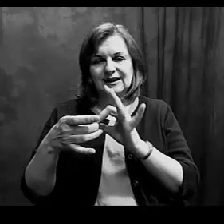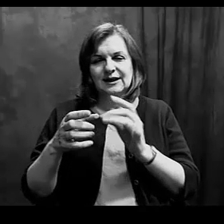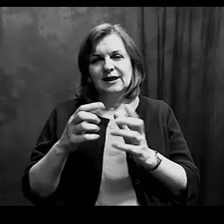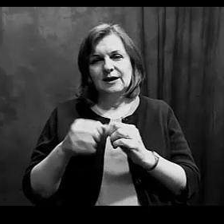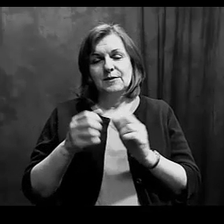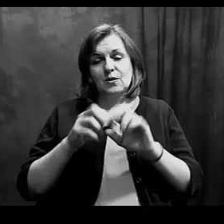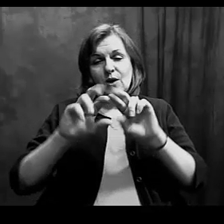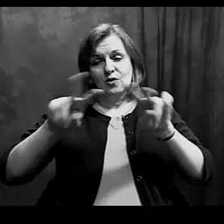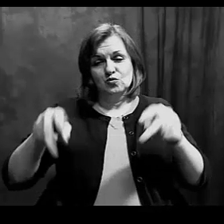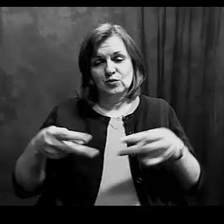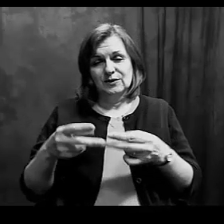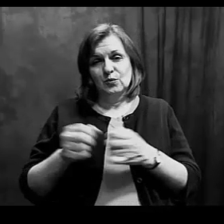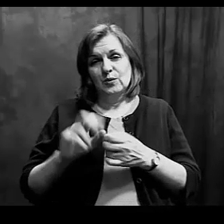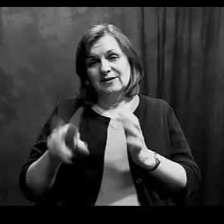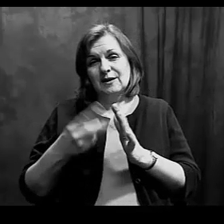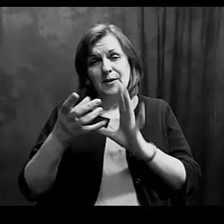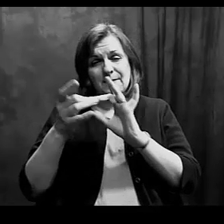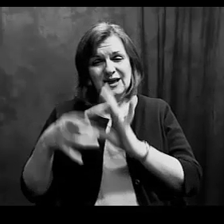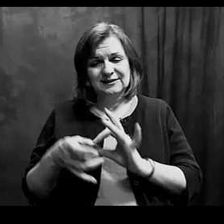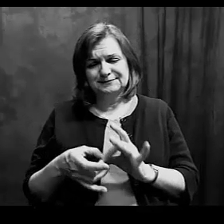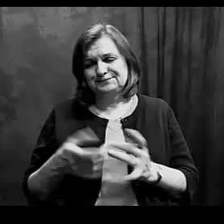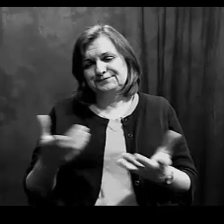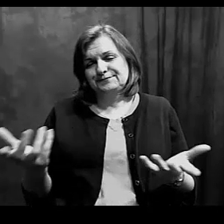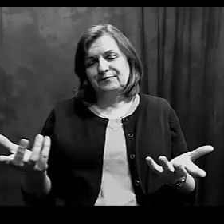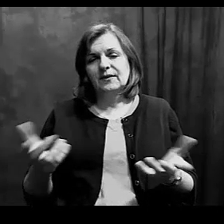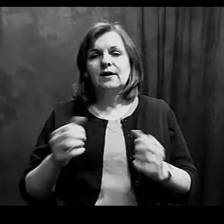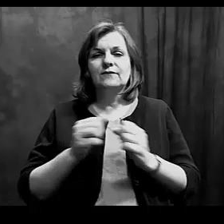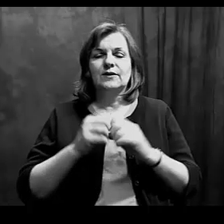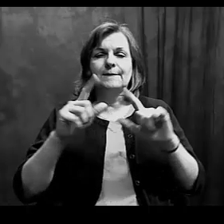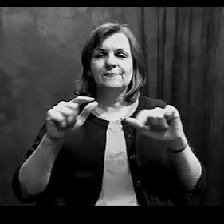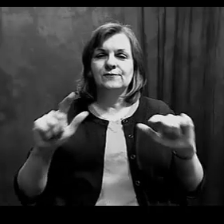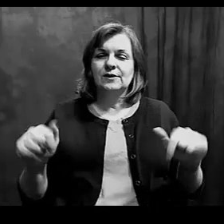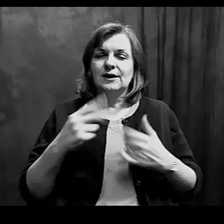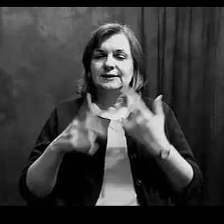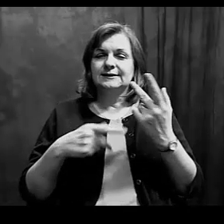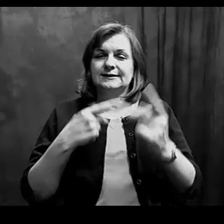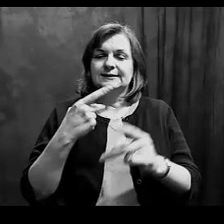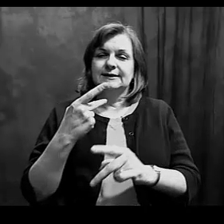structures -- they can come in rings with double bonds